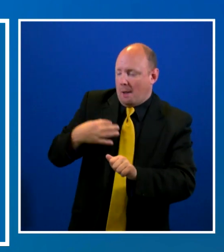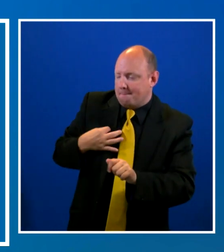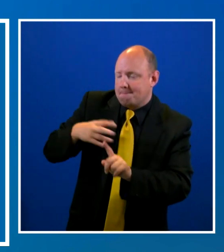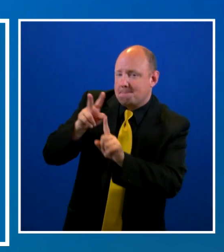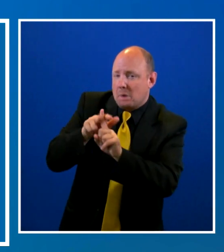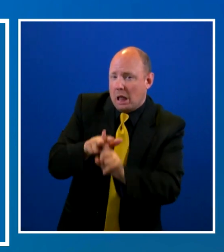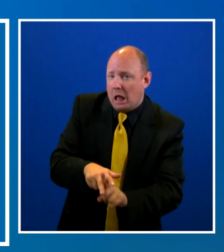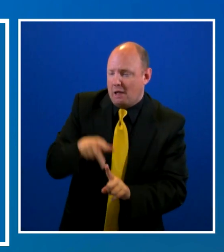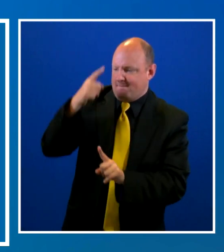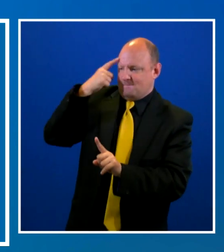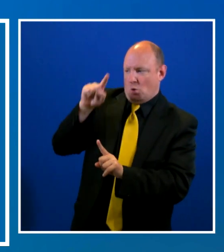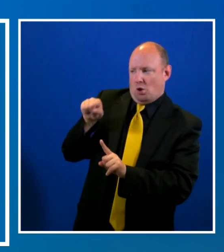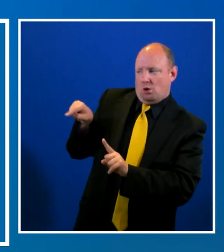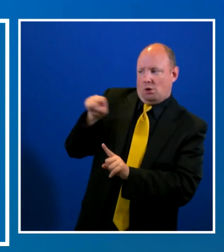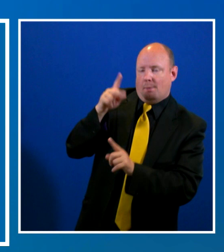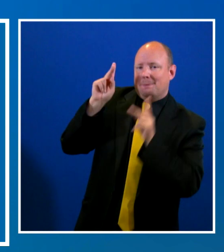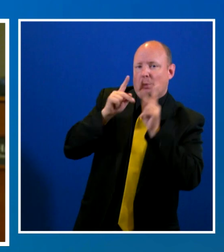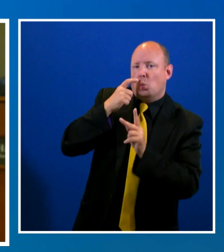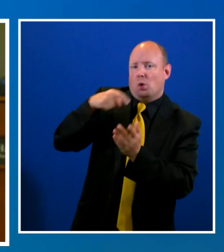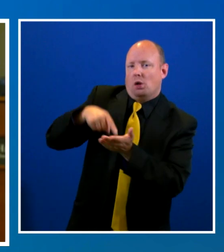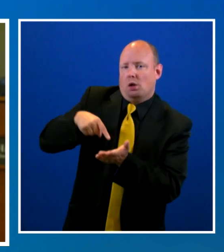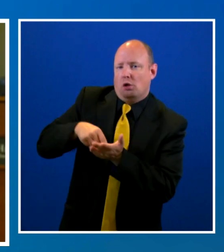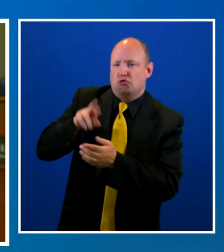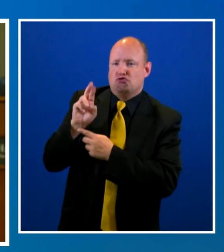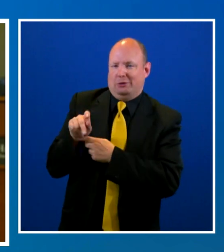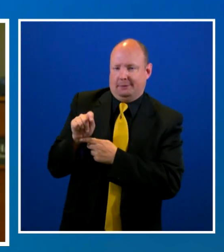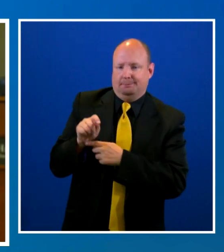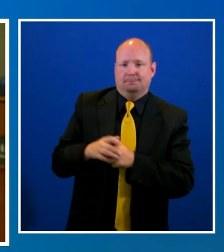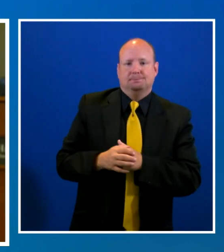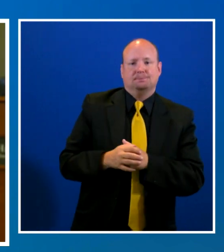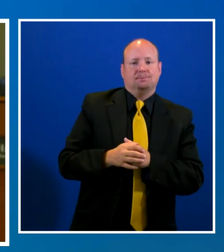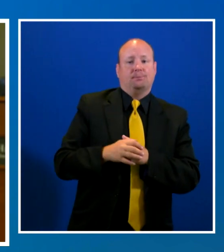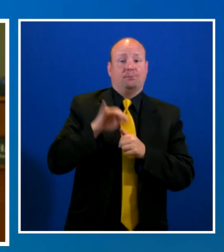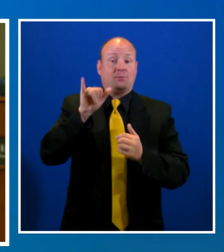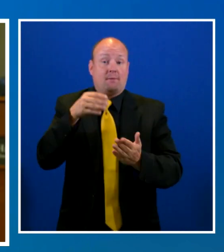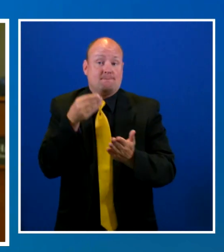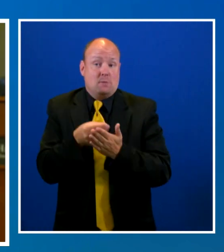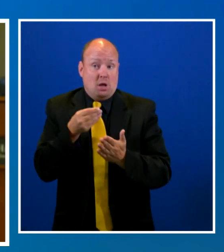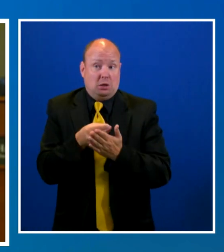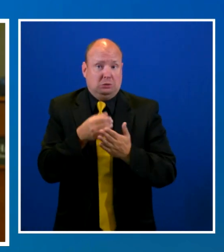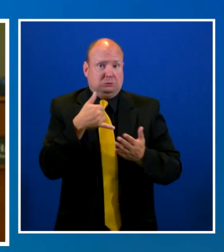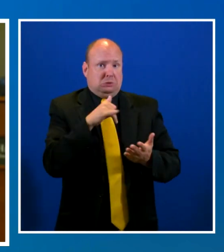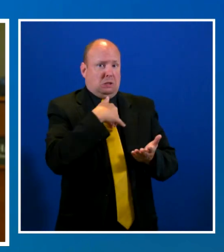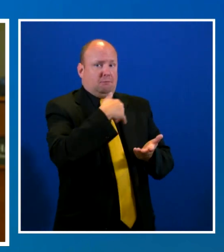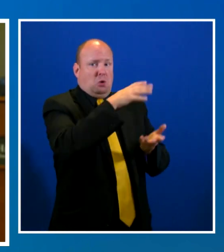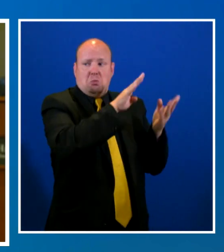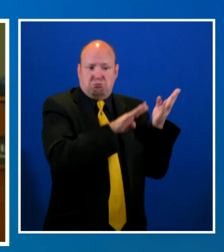Despite the steady flow of funding, the demand for assistance in Clark County remains extremely high.